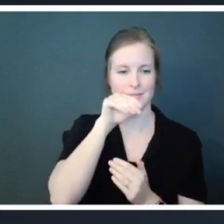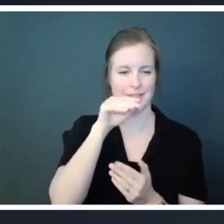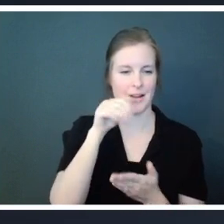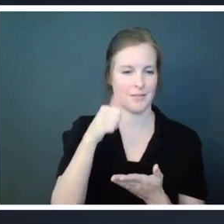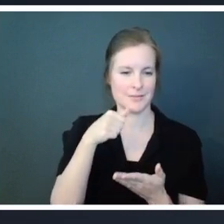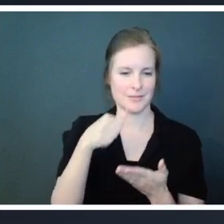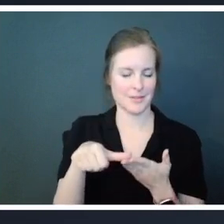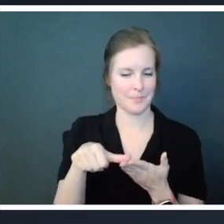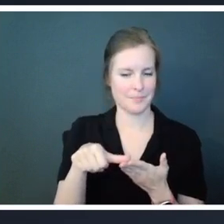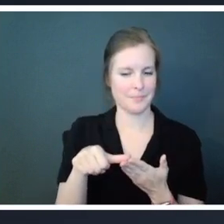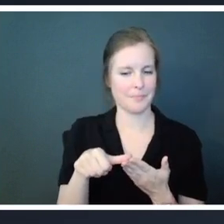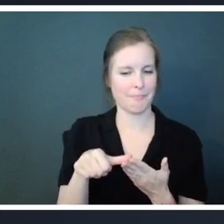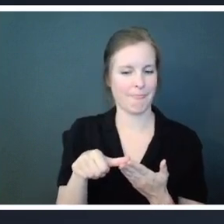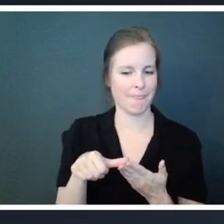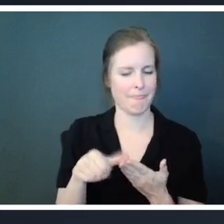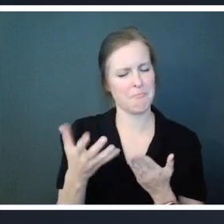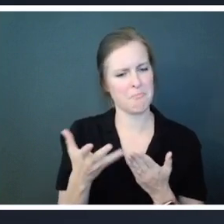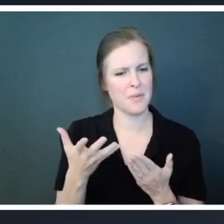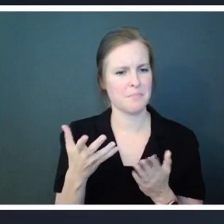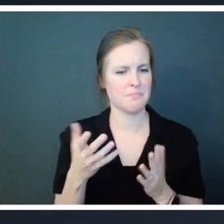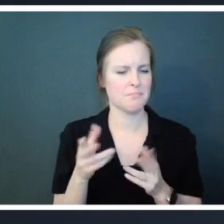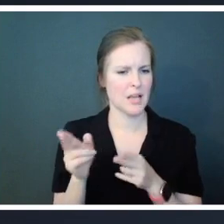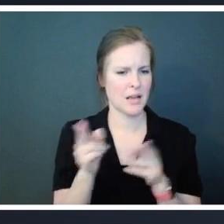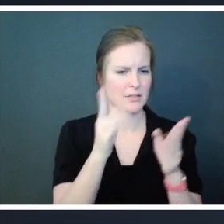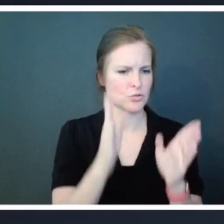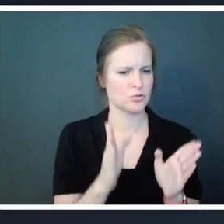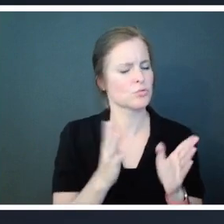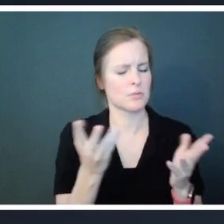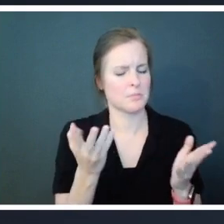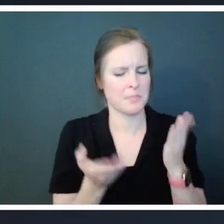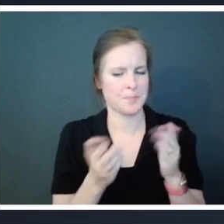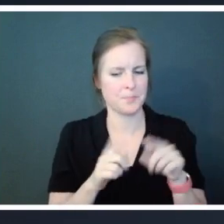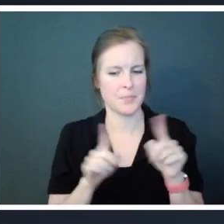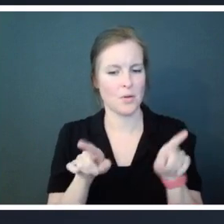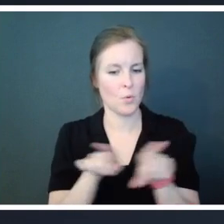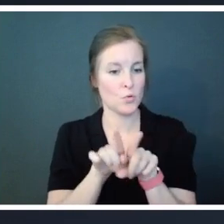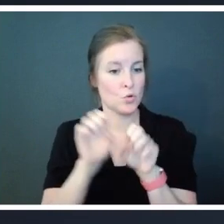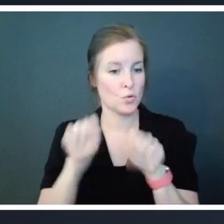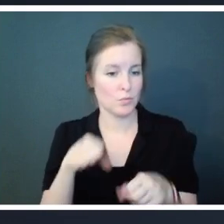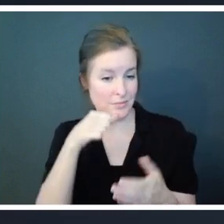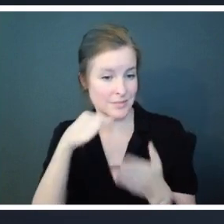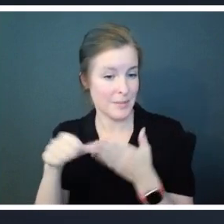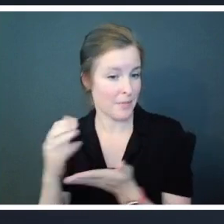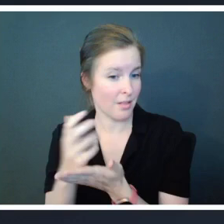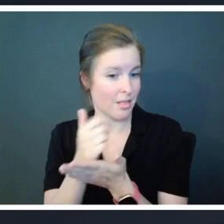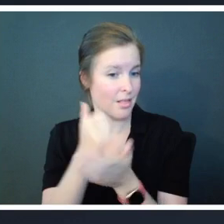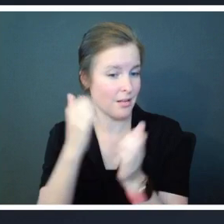might also be philatelists or stamp collectors. They would be a -- could be appreciators of art,